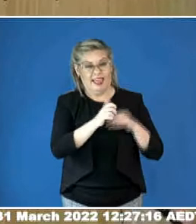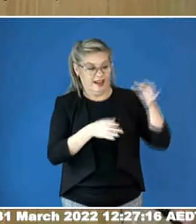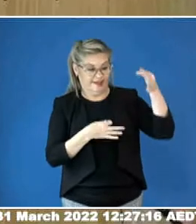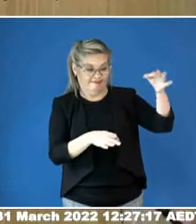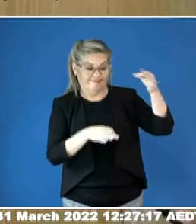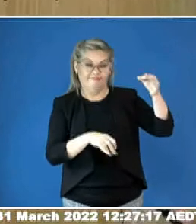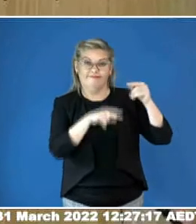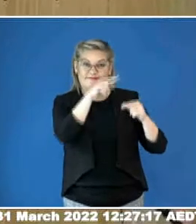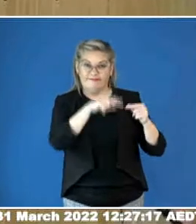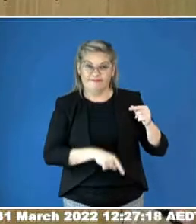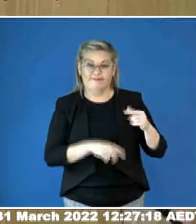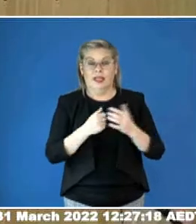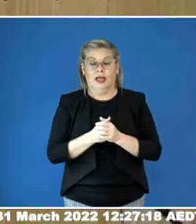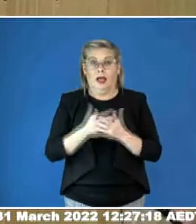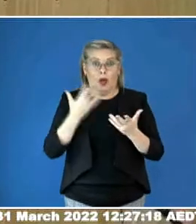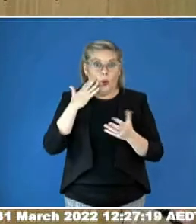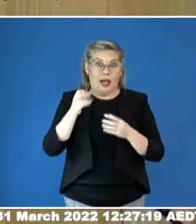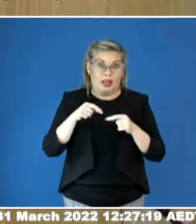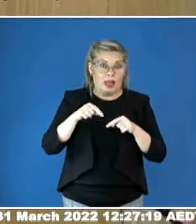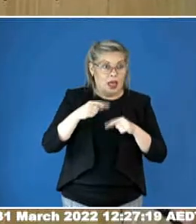In searching for documents, it was difficult at that time.